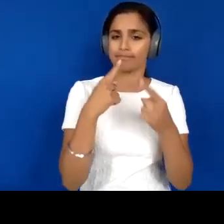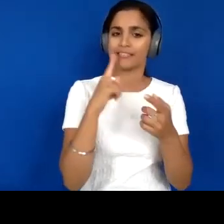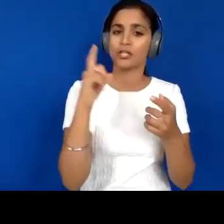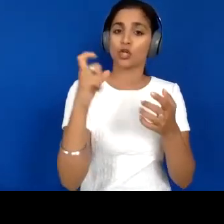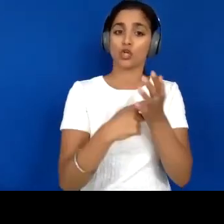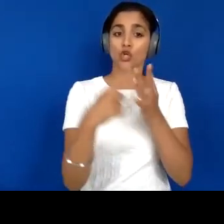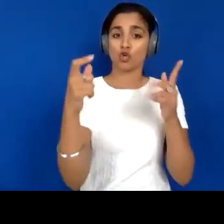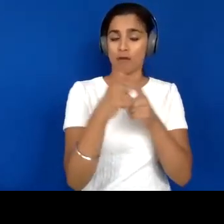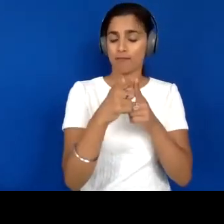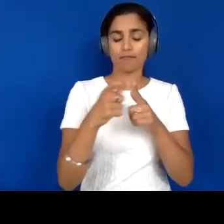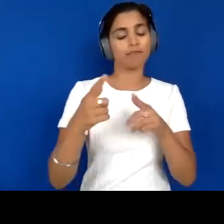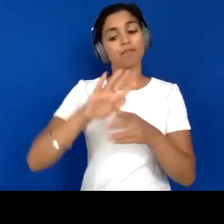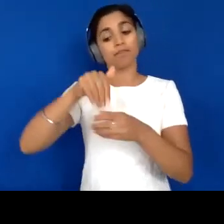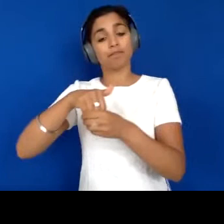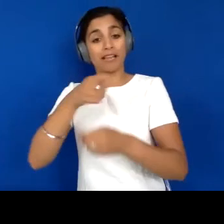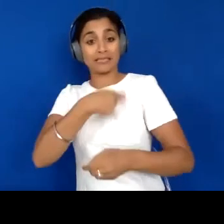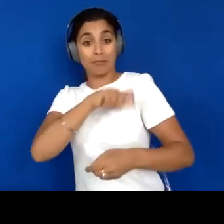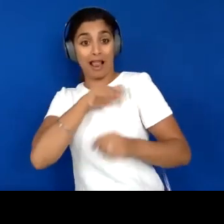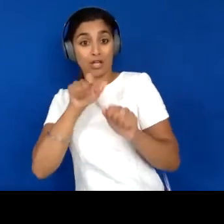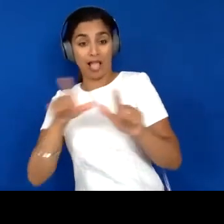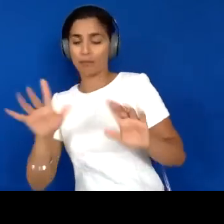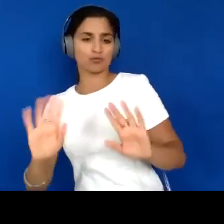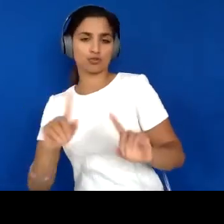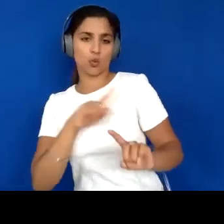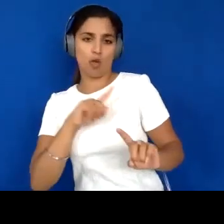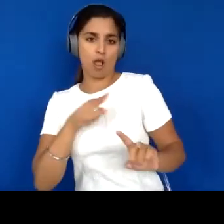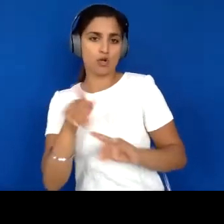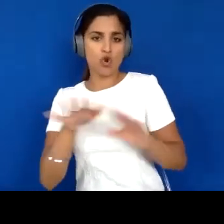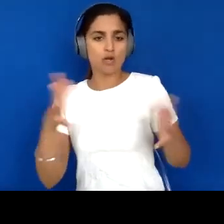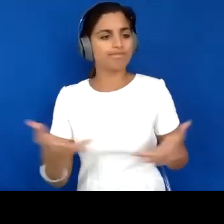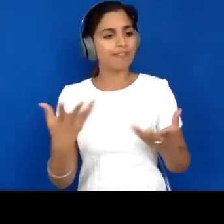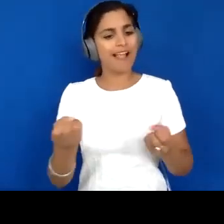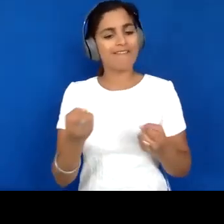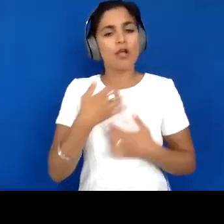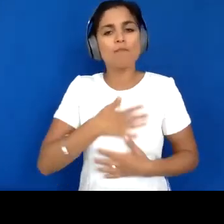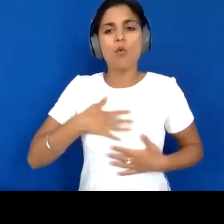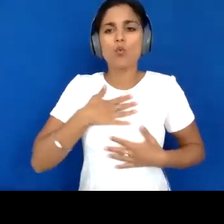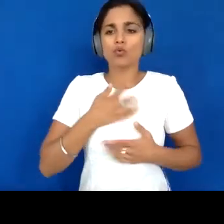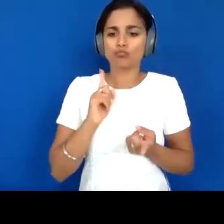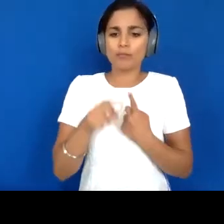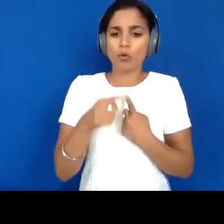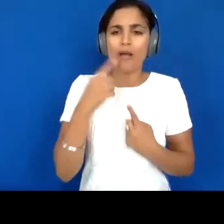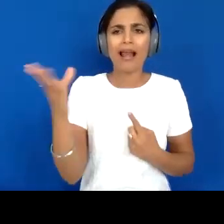burden of injury it does not generate an emotional response when listening to it